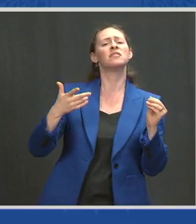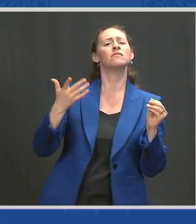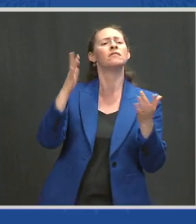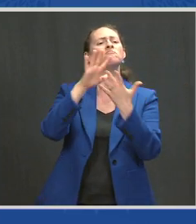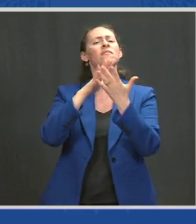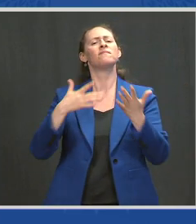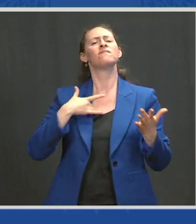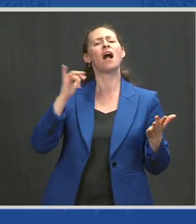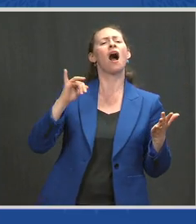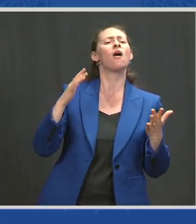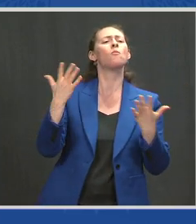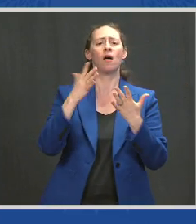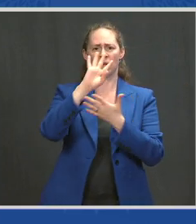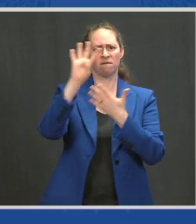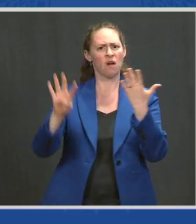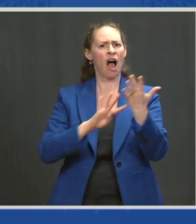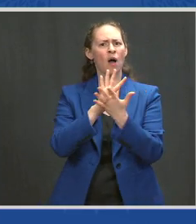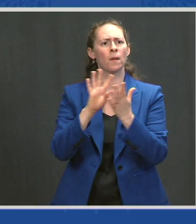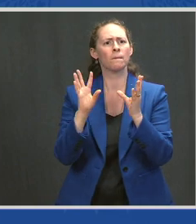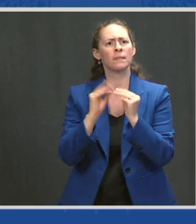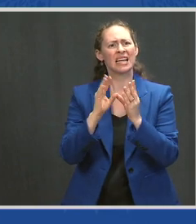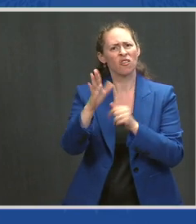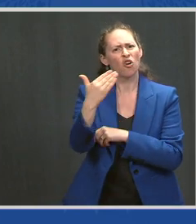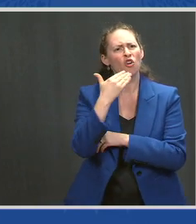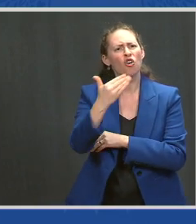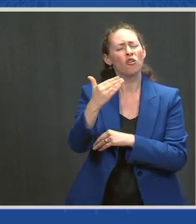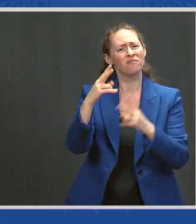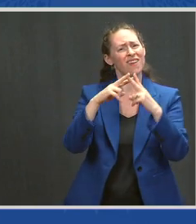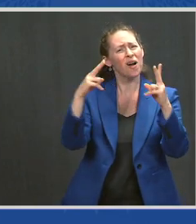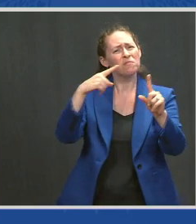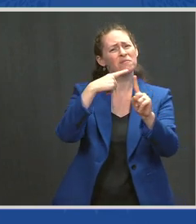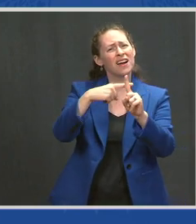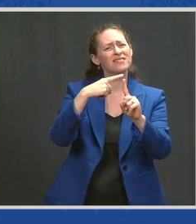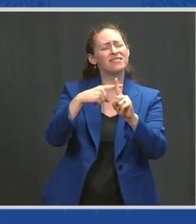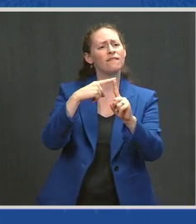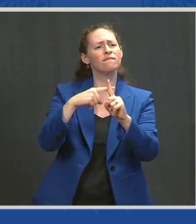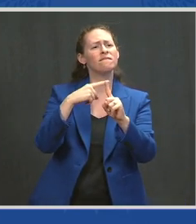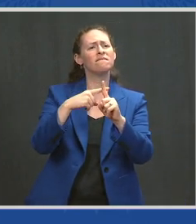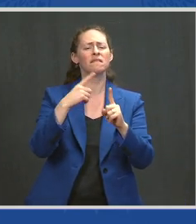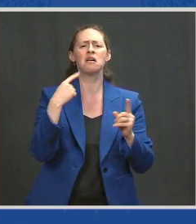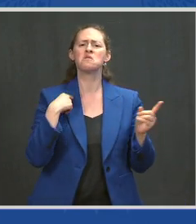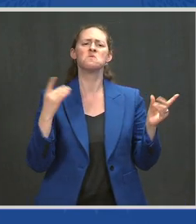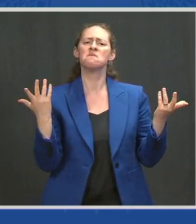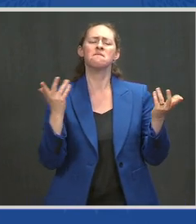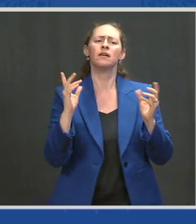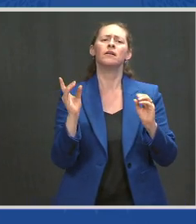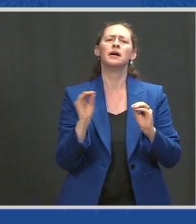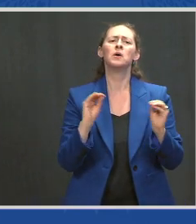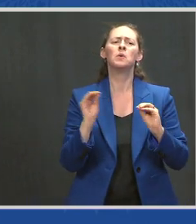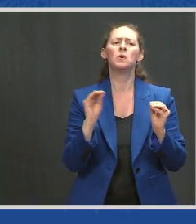was good, positive. There wasn't any -- any strident action taken.